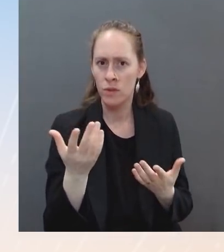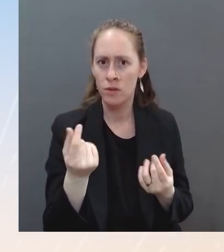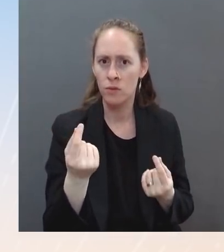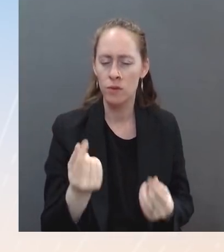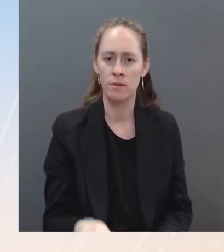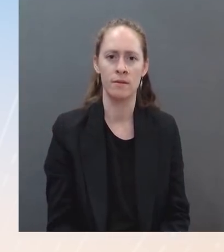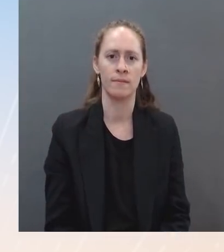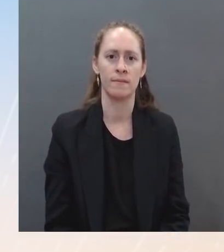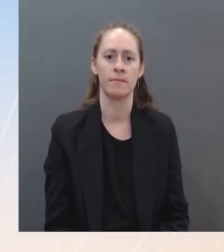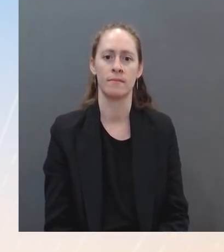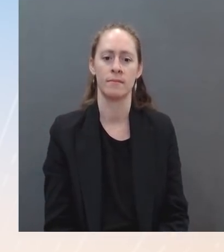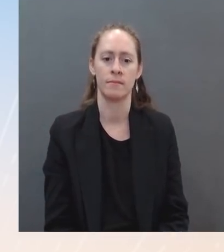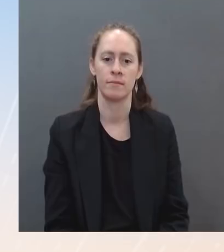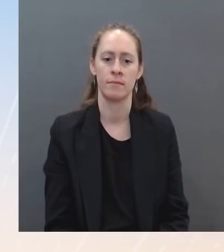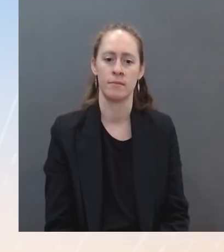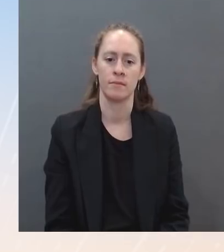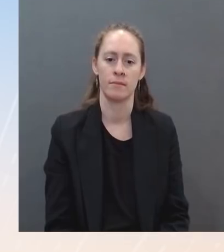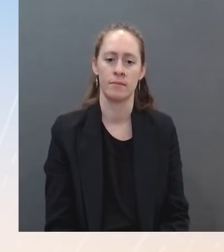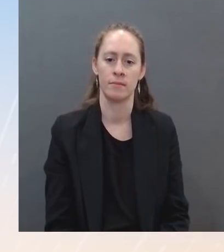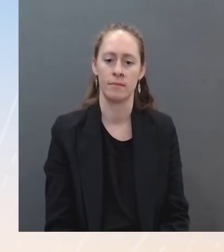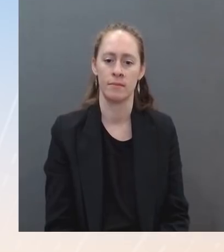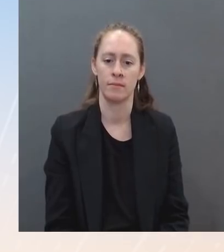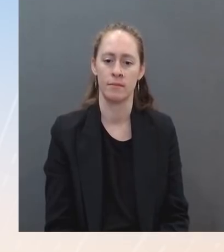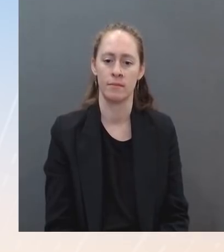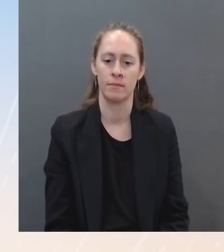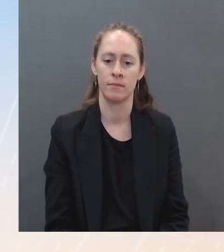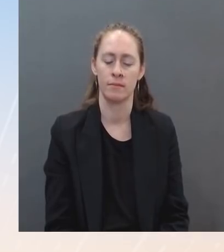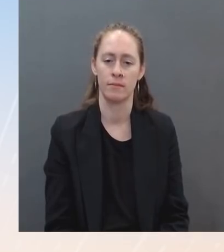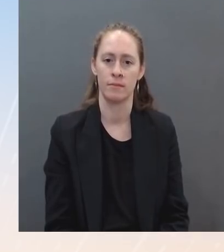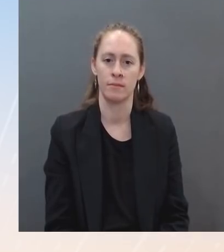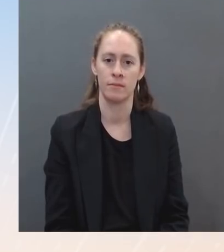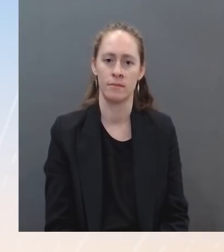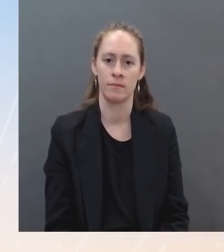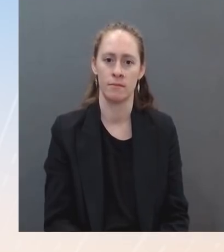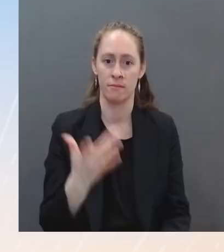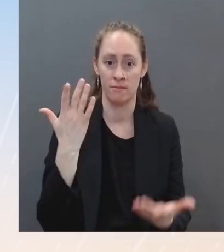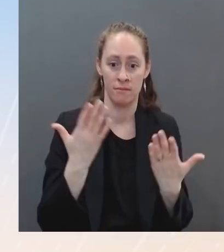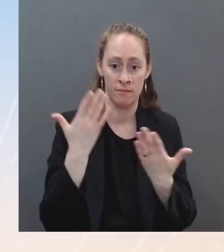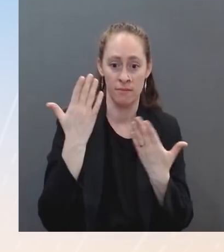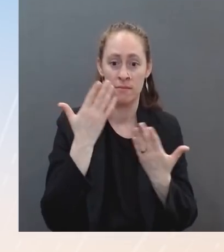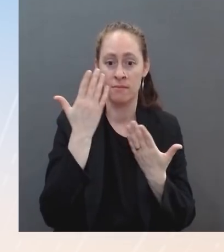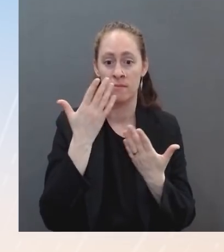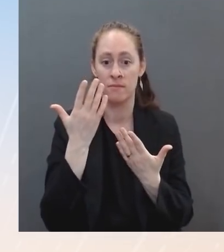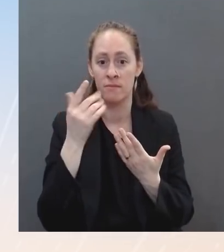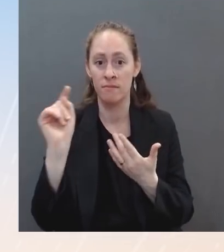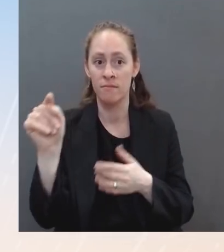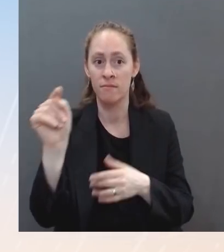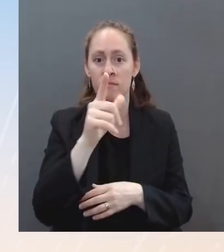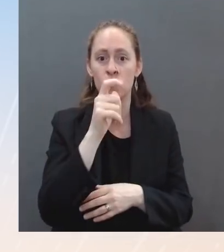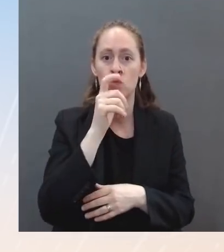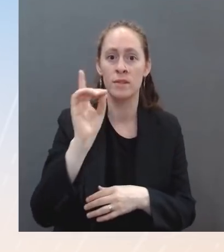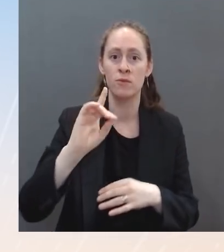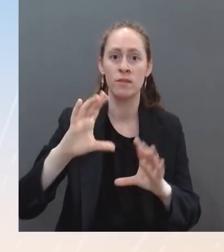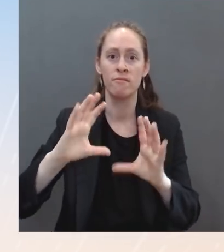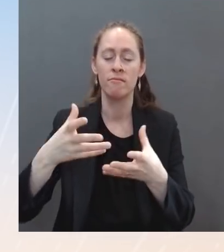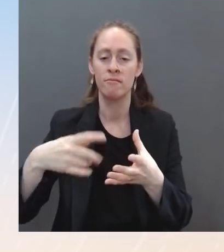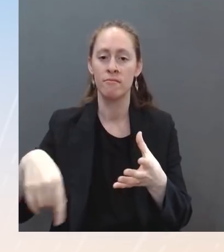some of whom may face voter ire for that -- but then, more broadly, how is, you know, the administration preparing for that surge?